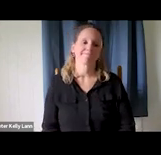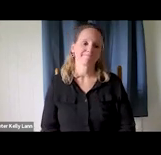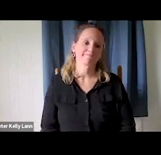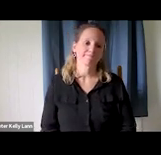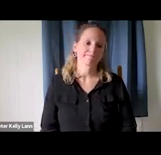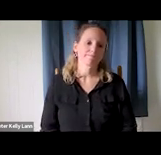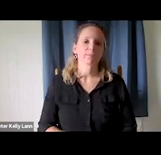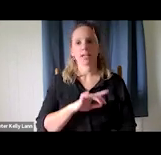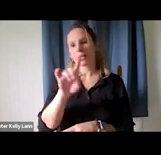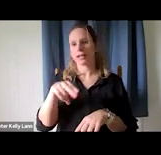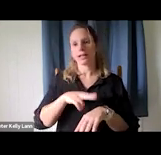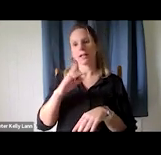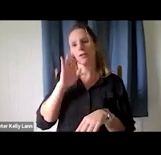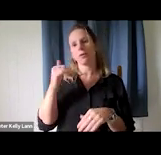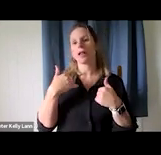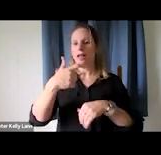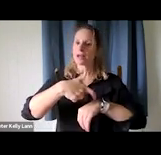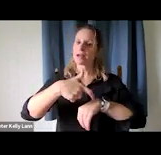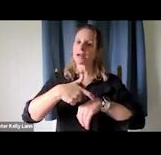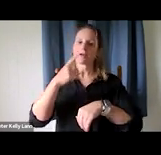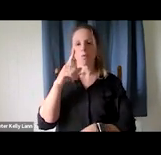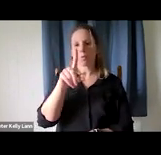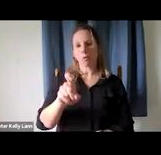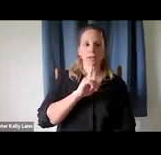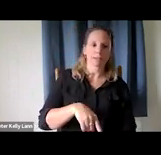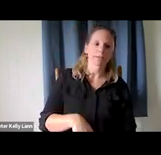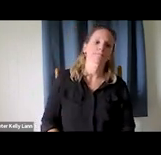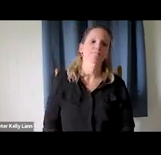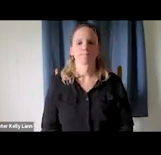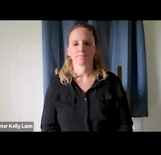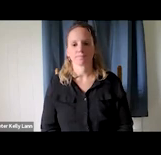And then, of course, there'll be time for Q and A as well.